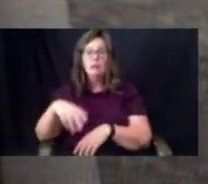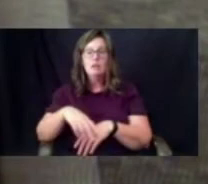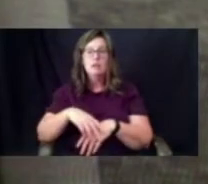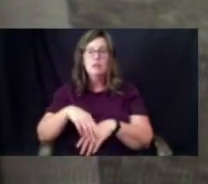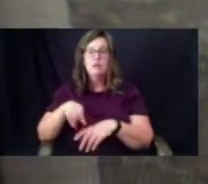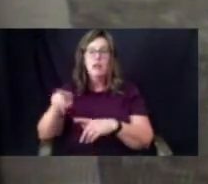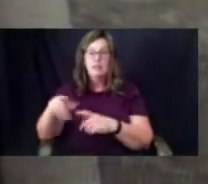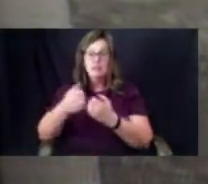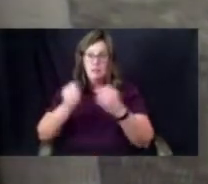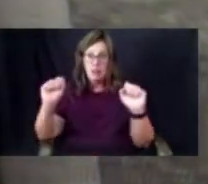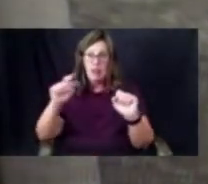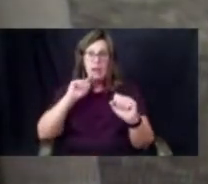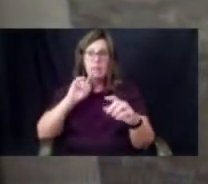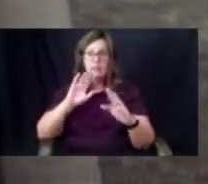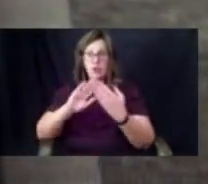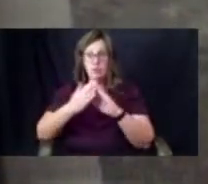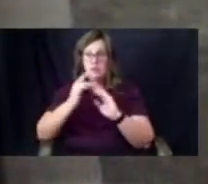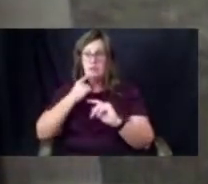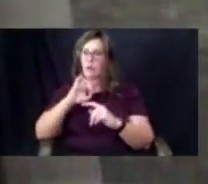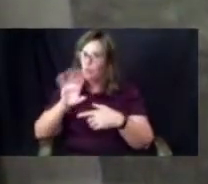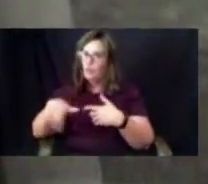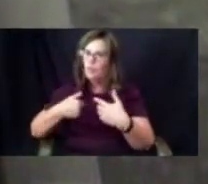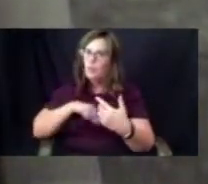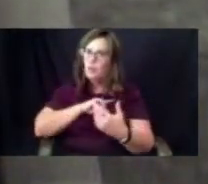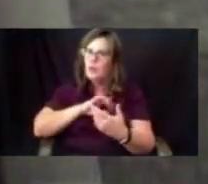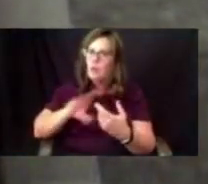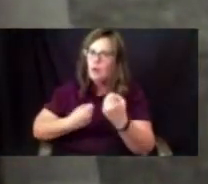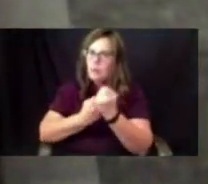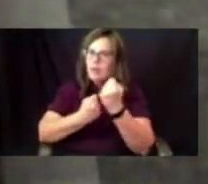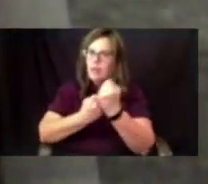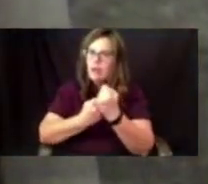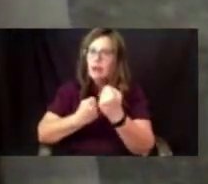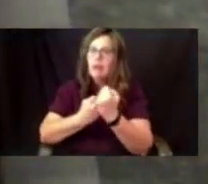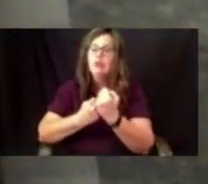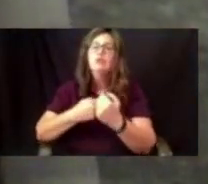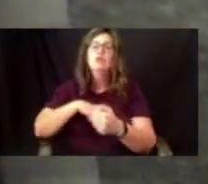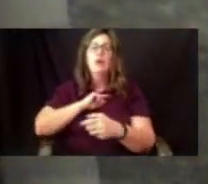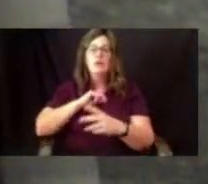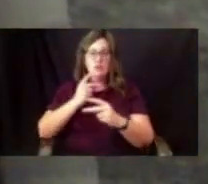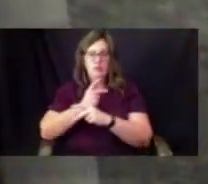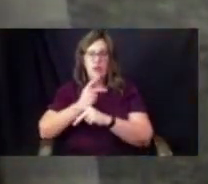we want to be there for you so we got to figure out how to um so don't always ask to underestimate